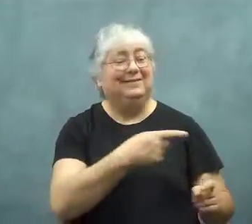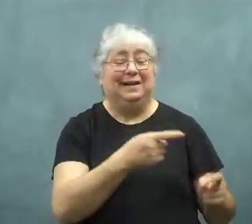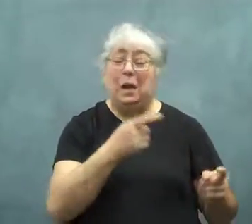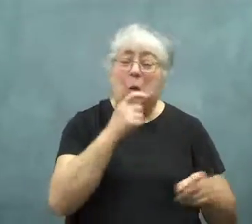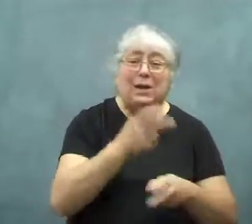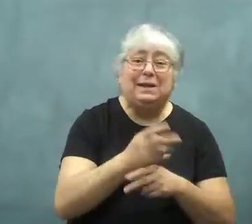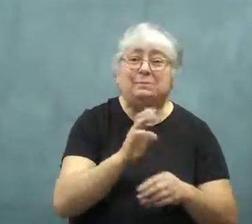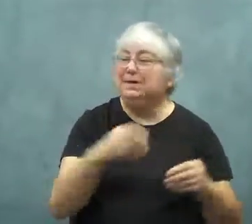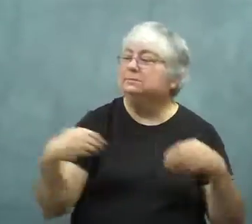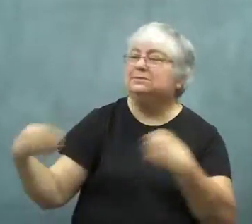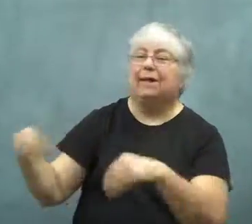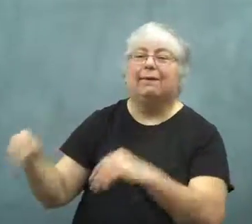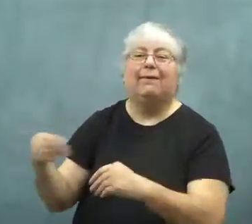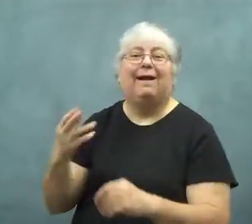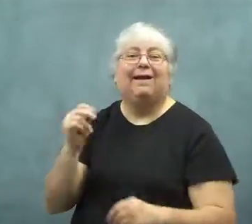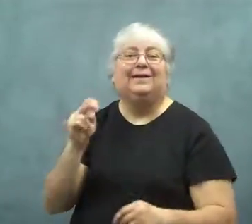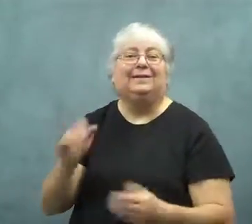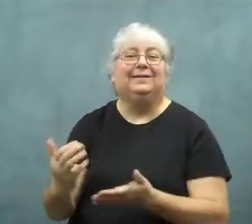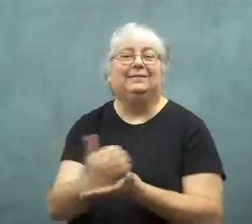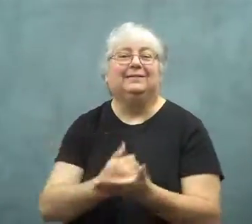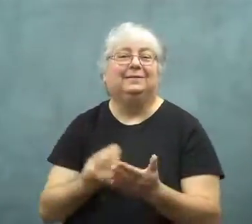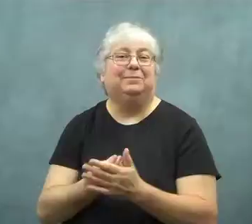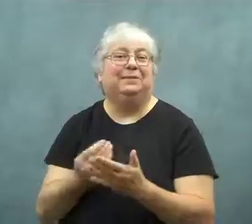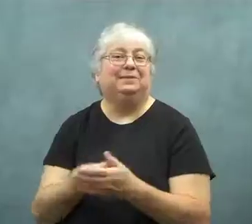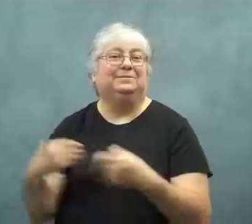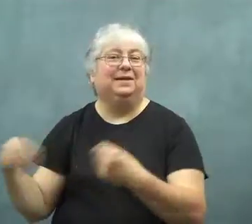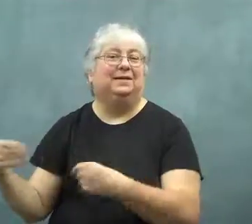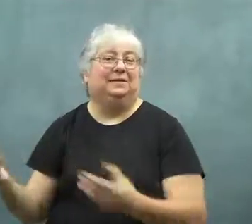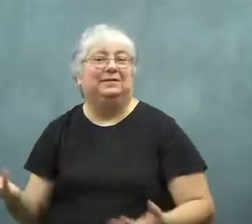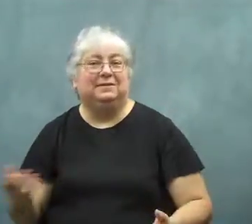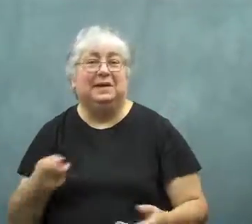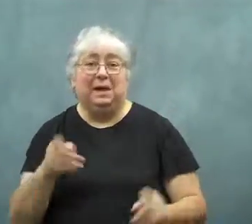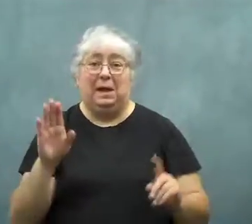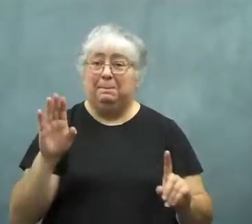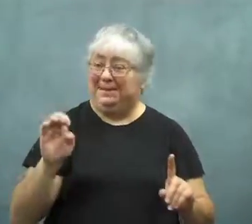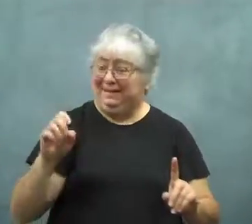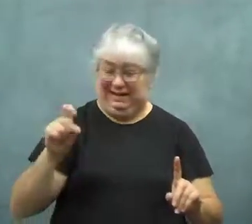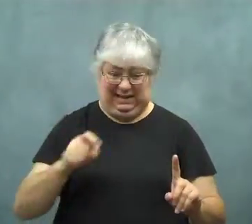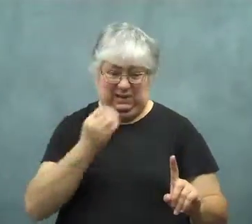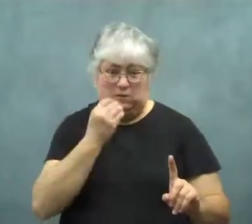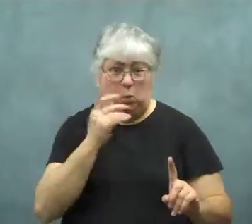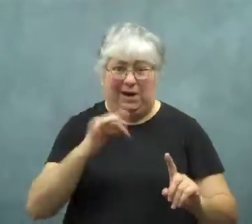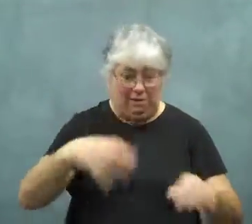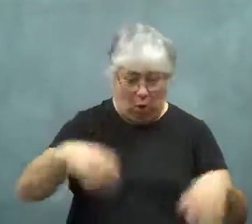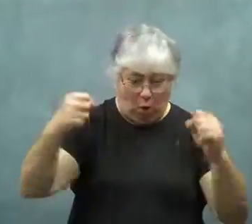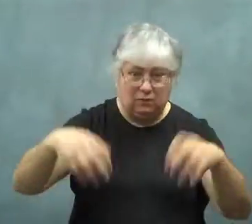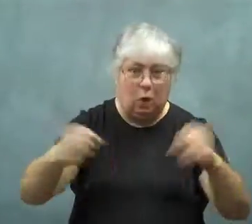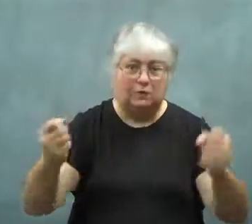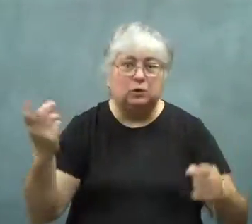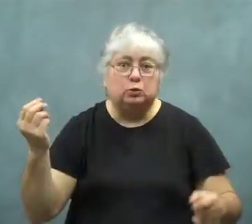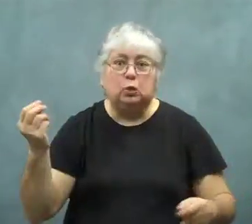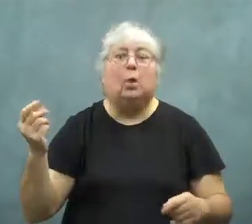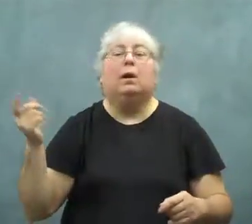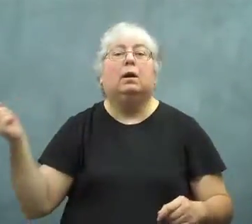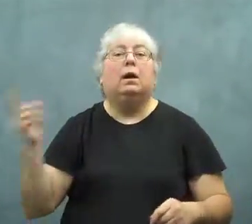The beekeepers profit by selling the honey. When the honey is removed, the bees need food.